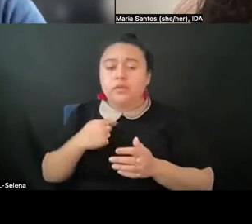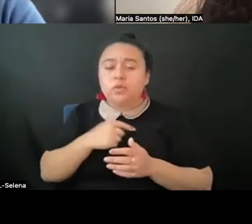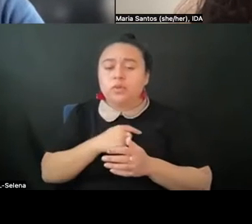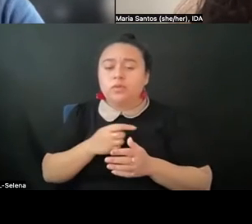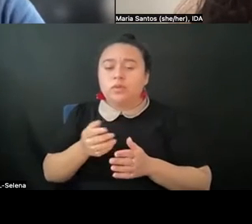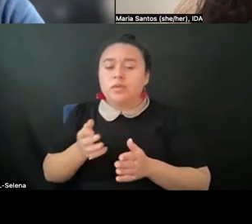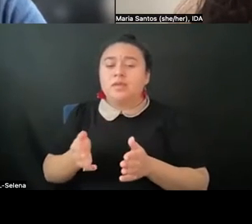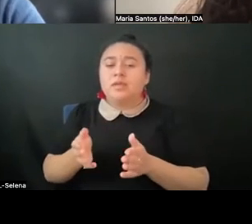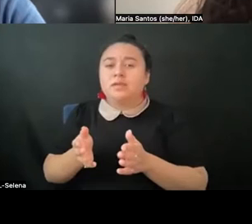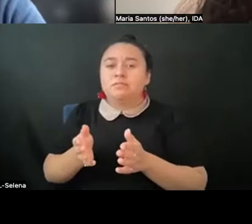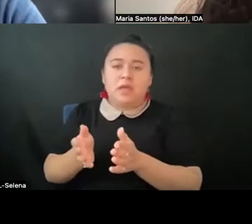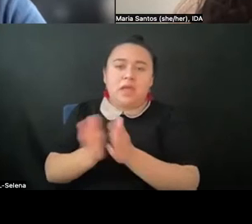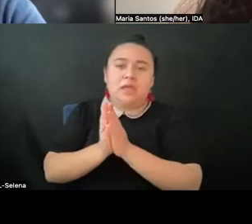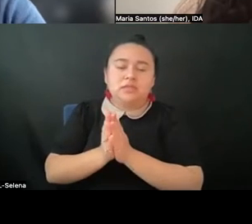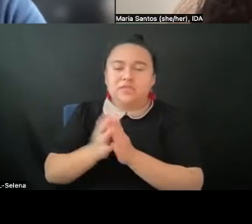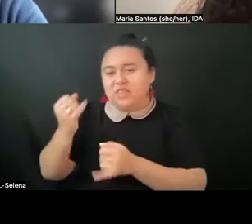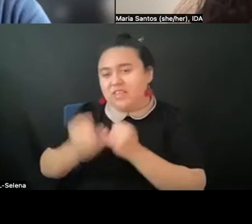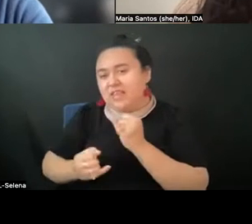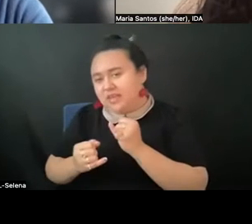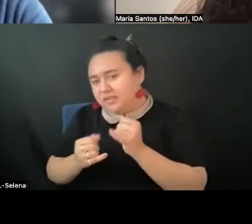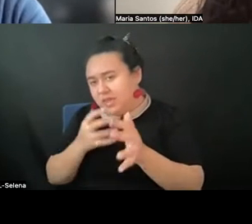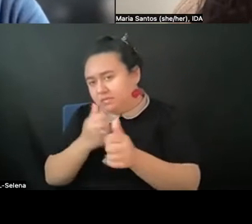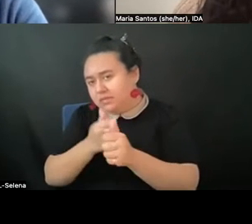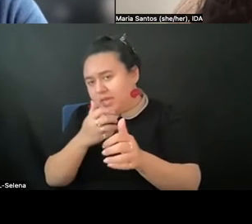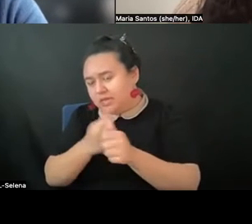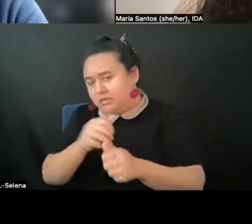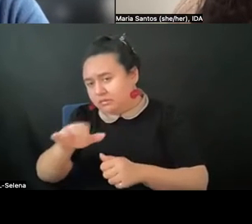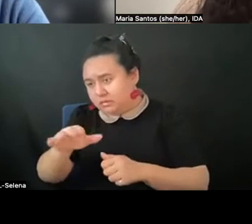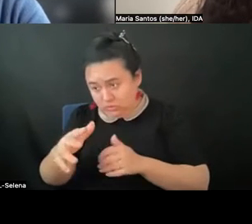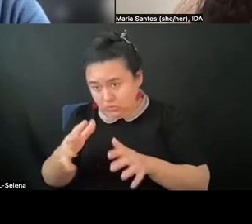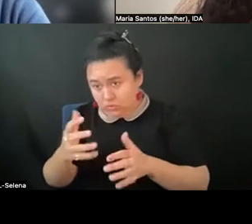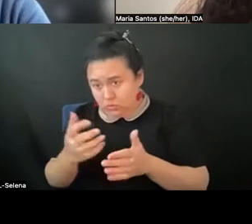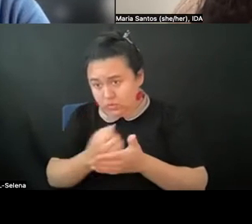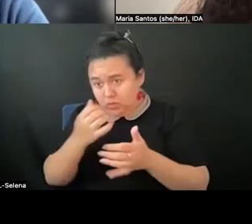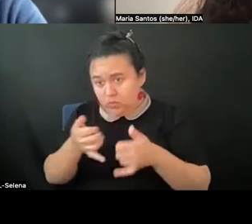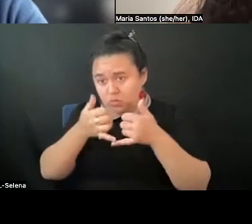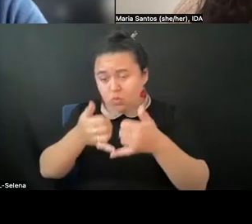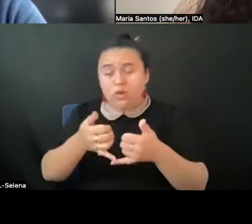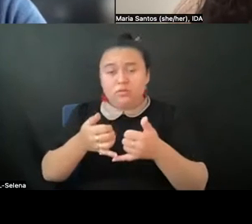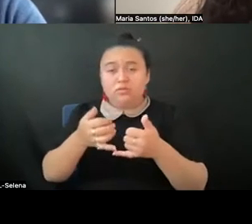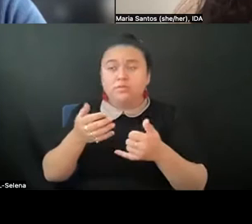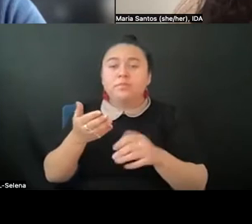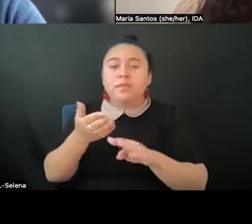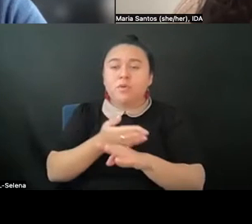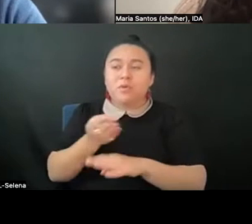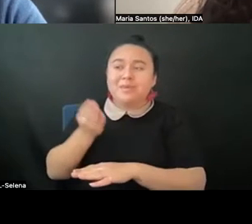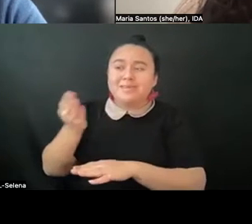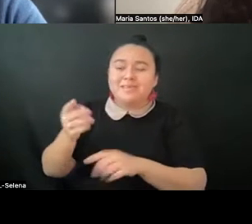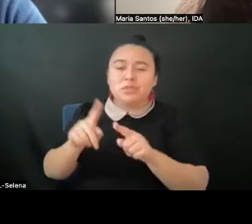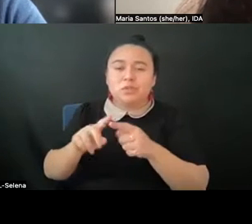If it goes on to the panel round, then they would be informed about that.